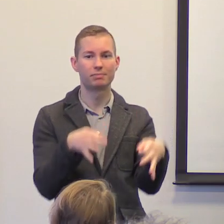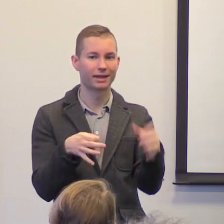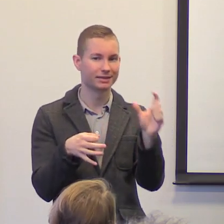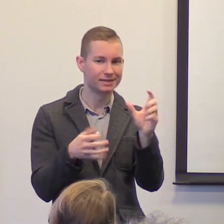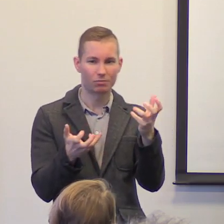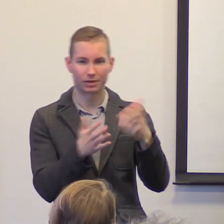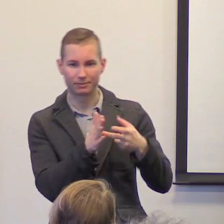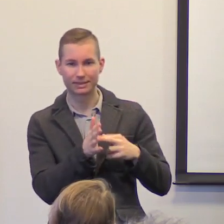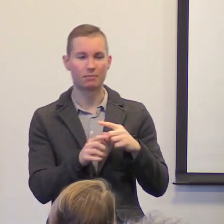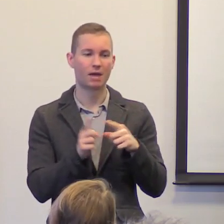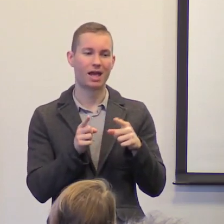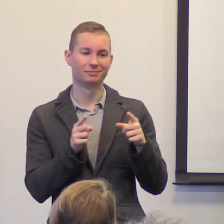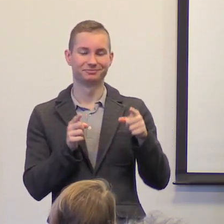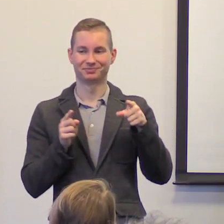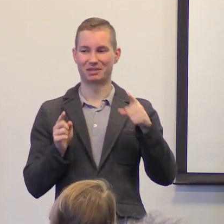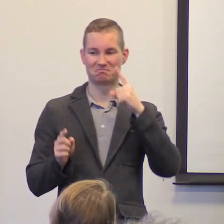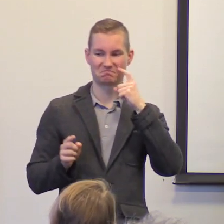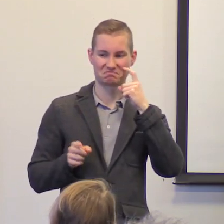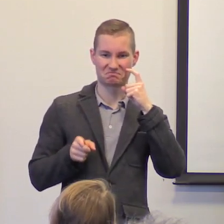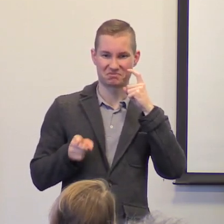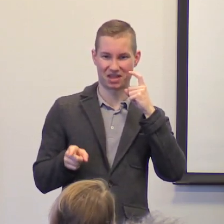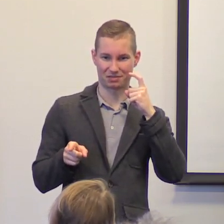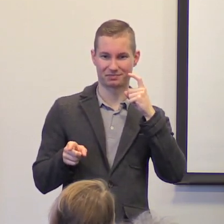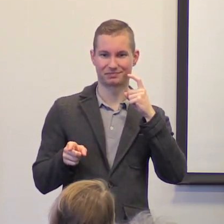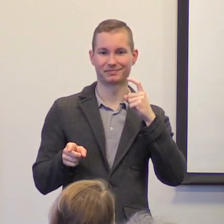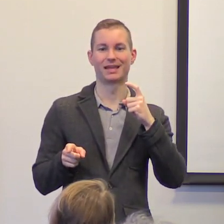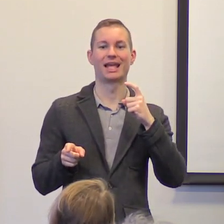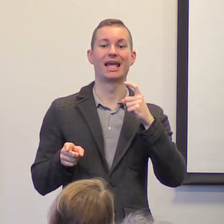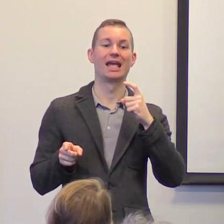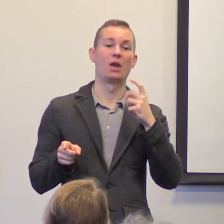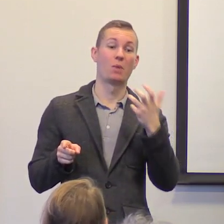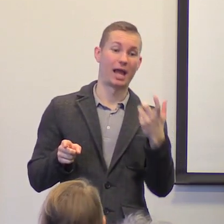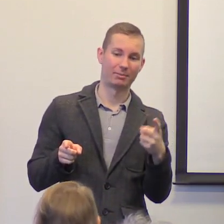but they suspected him, and they ended up arresting him.